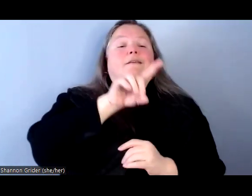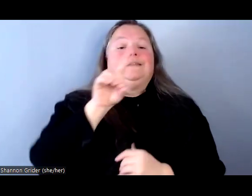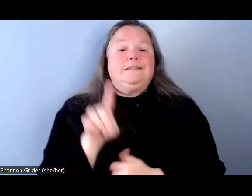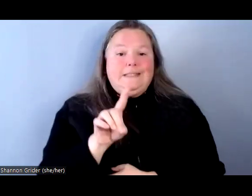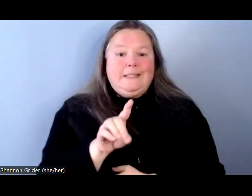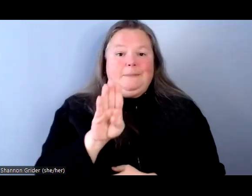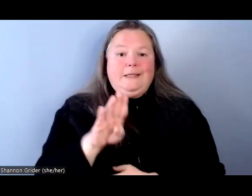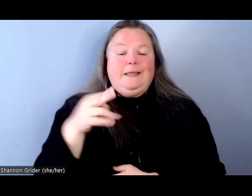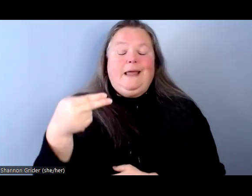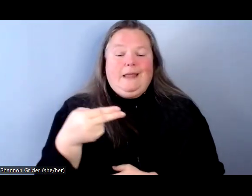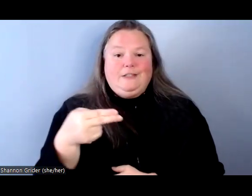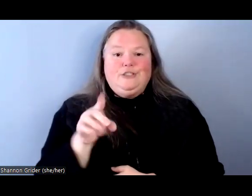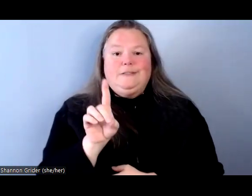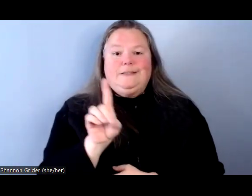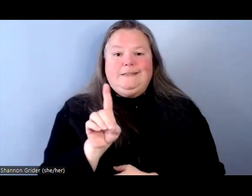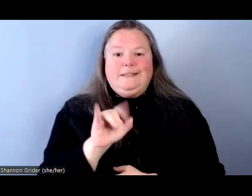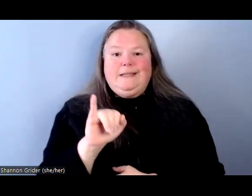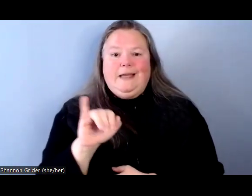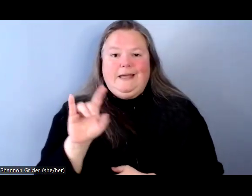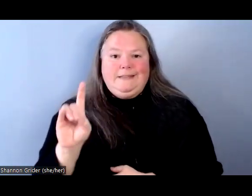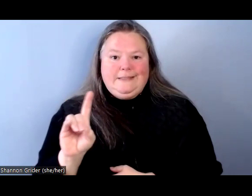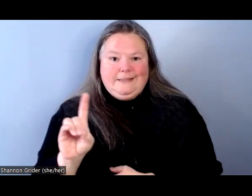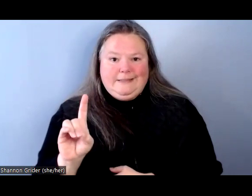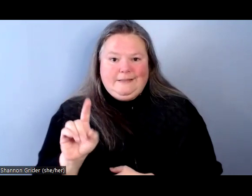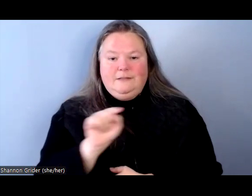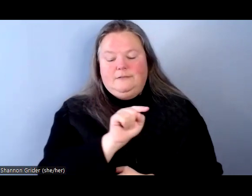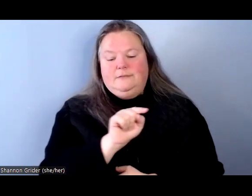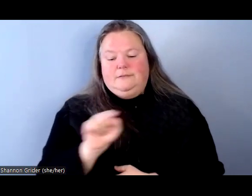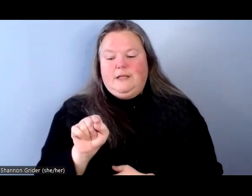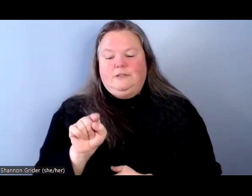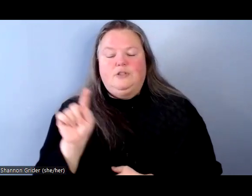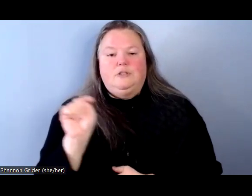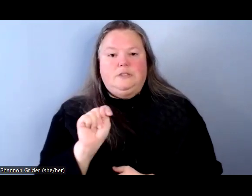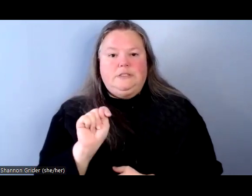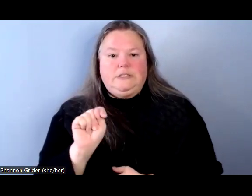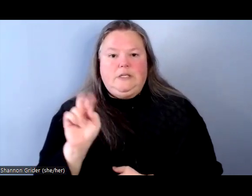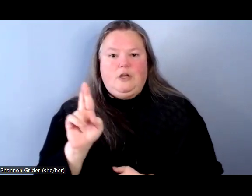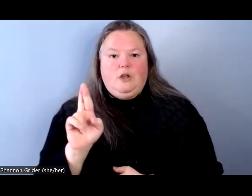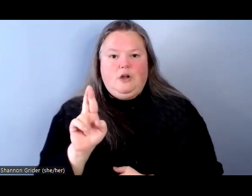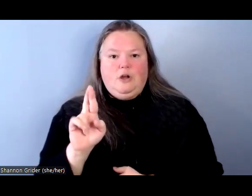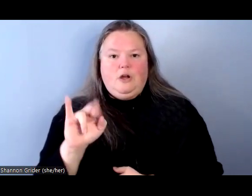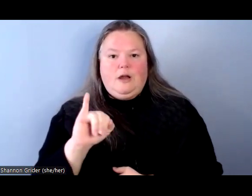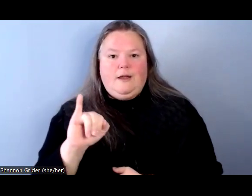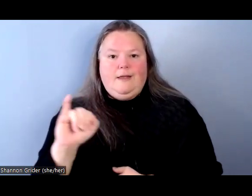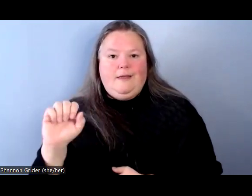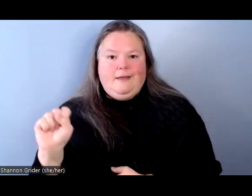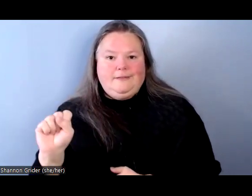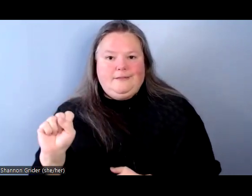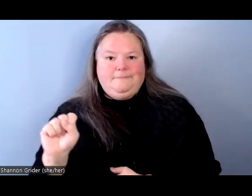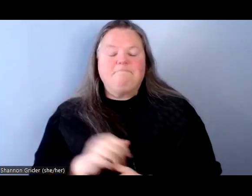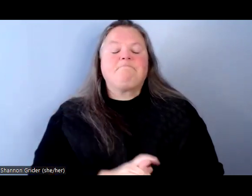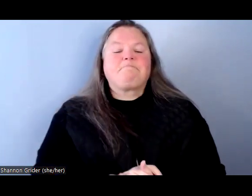DBHDID-TRIS.